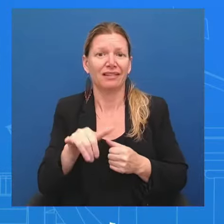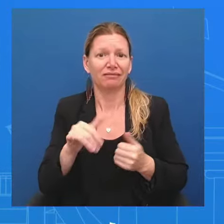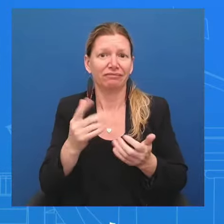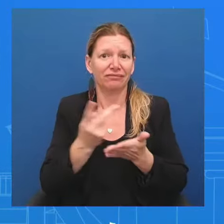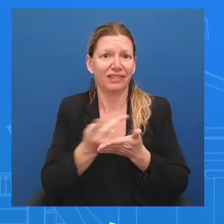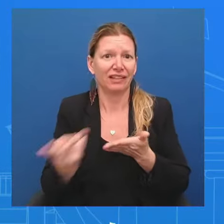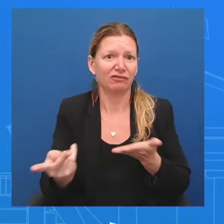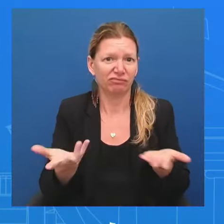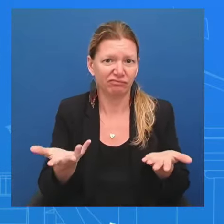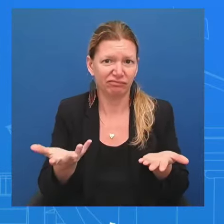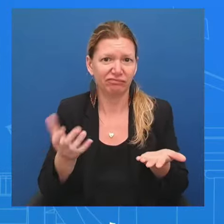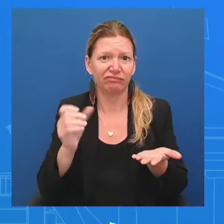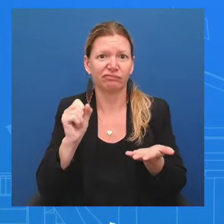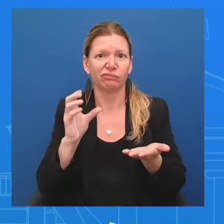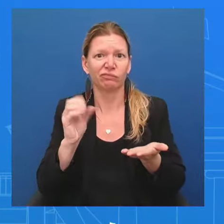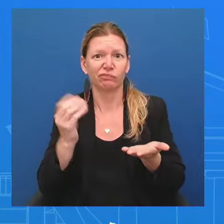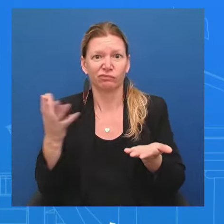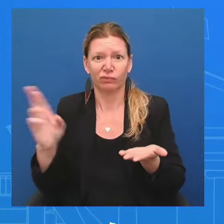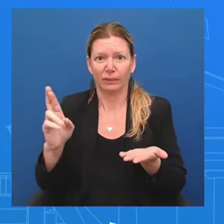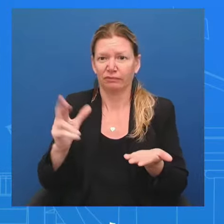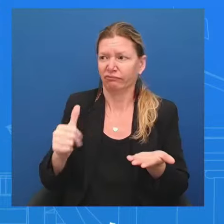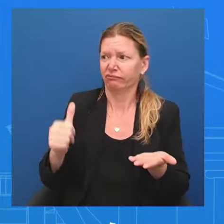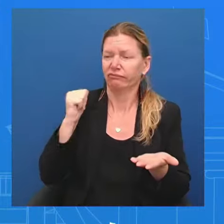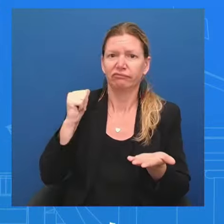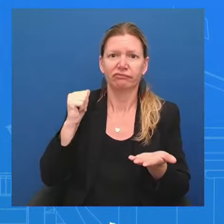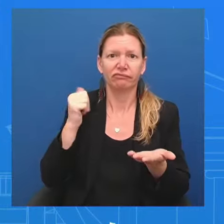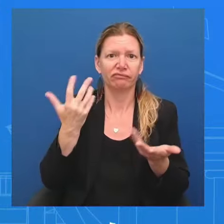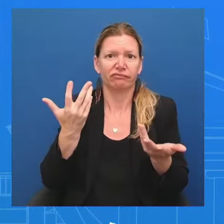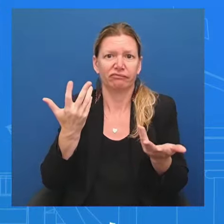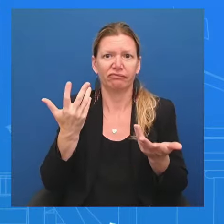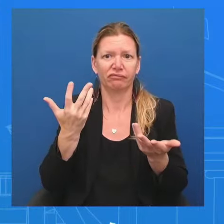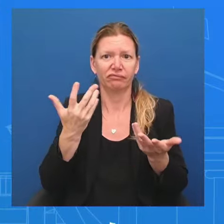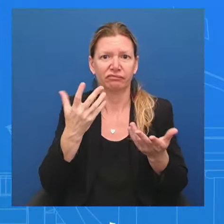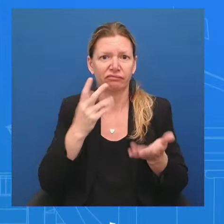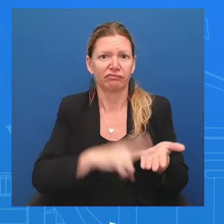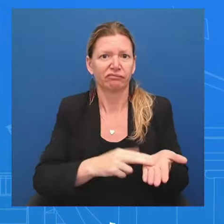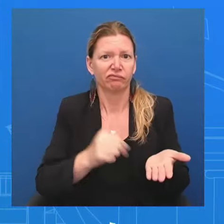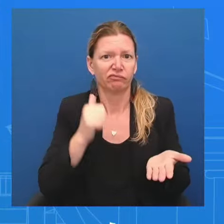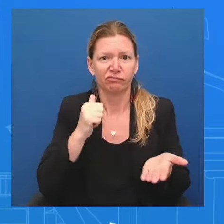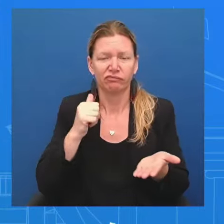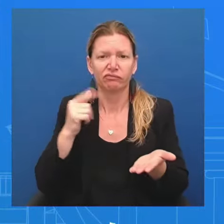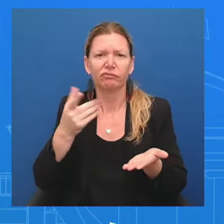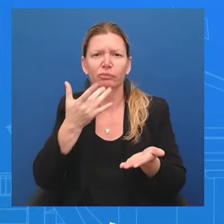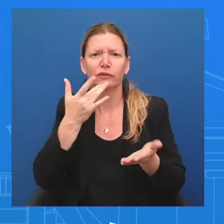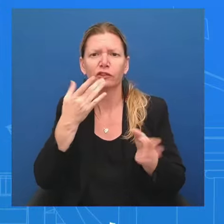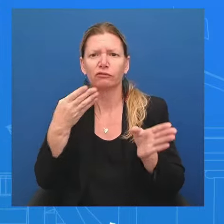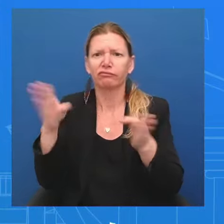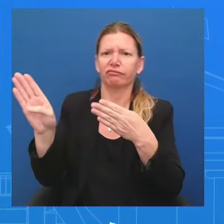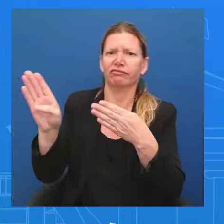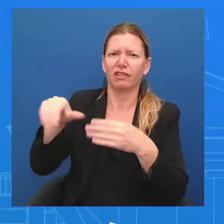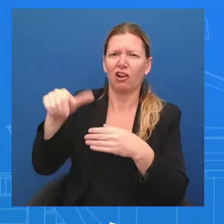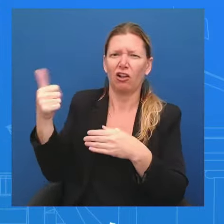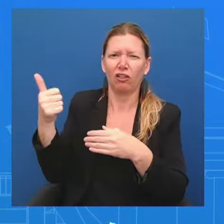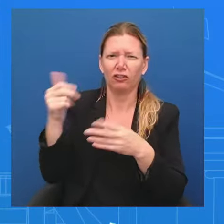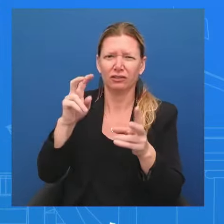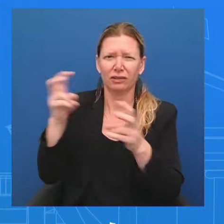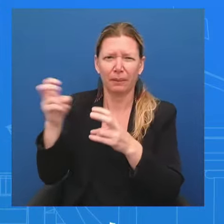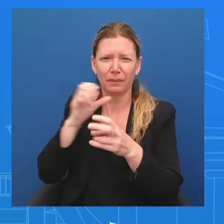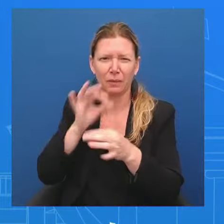that would've made a difference. It is unfortunate that happened, and you saw from the president's statement, congressional republicans do not care about securing the border